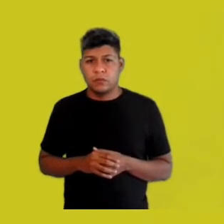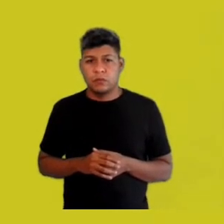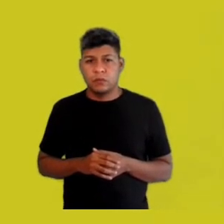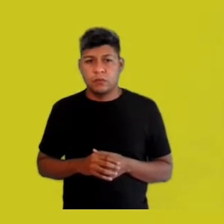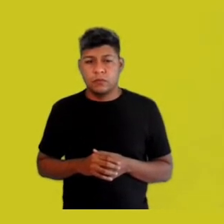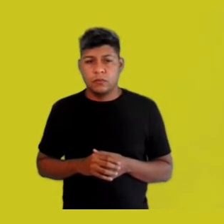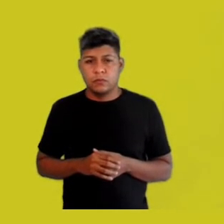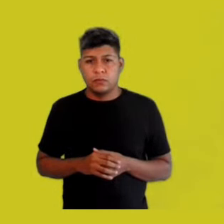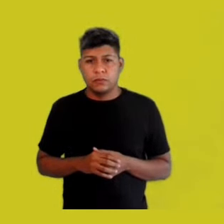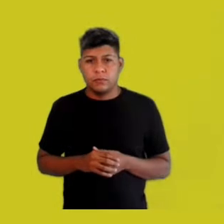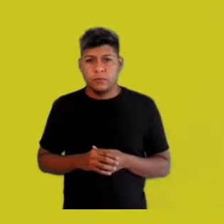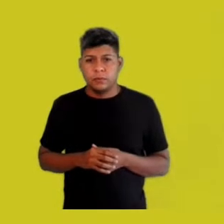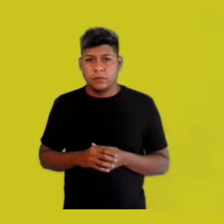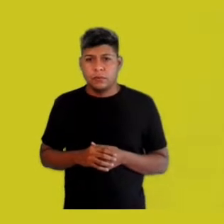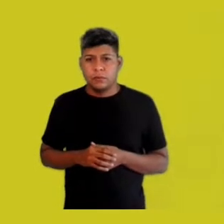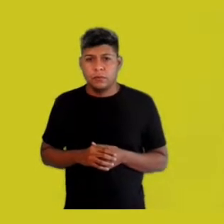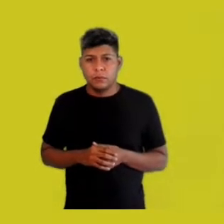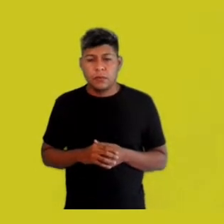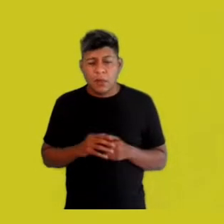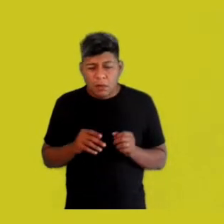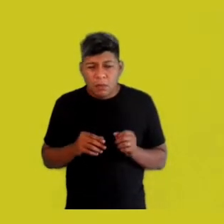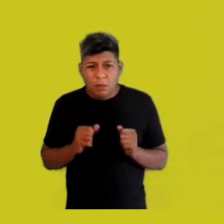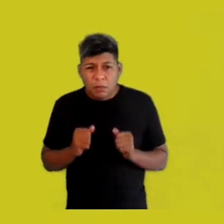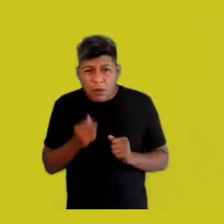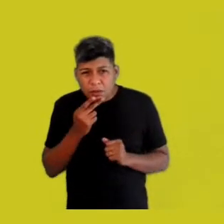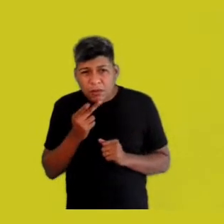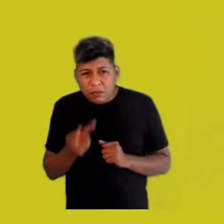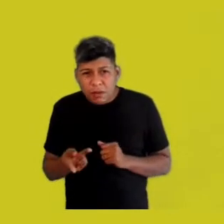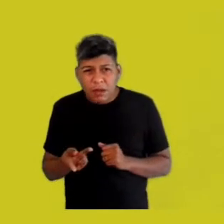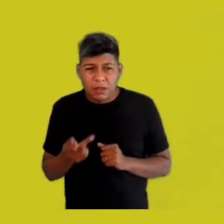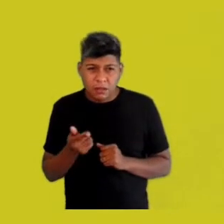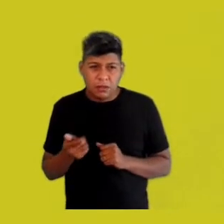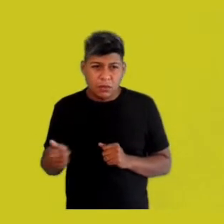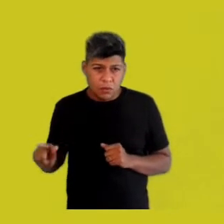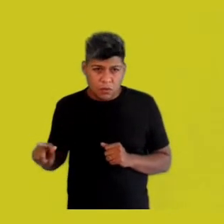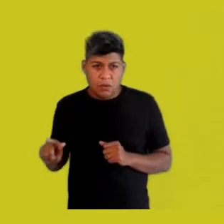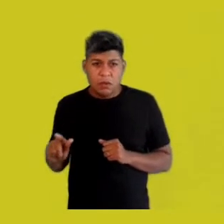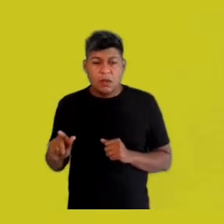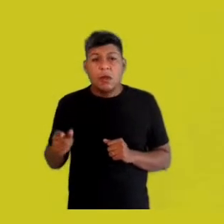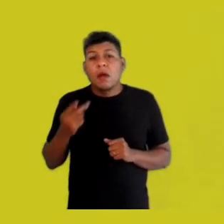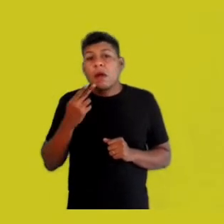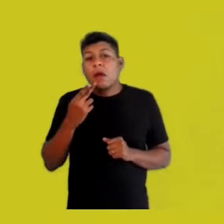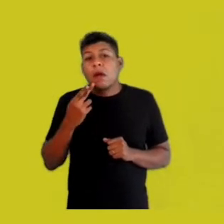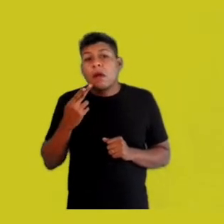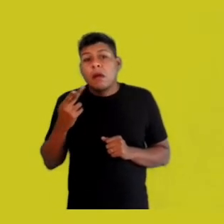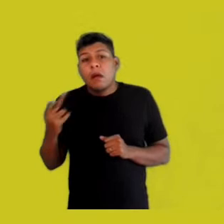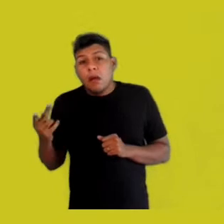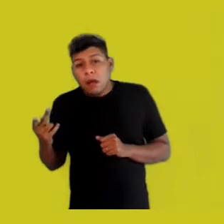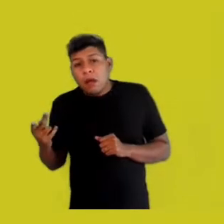Could you repeat the end of this question? Krenak talks about the transits that lost their sense.